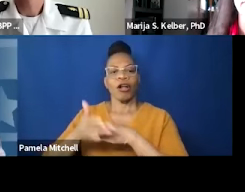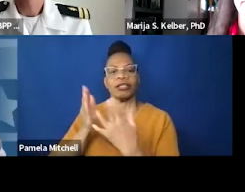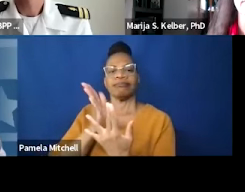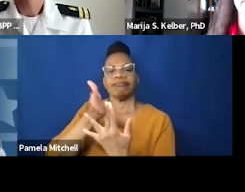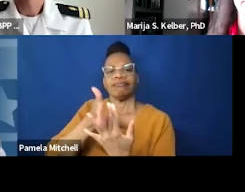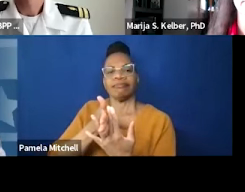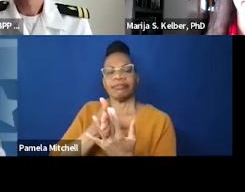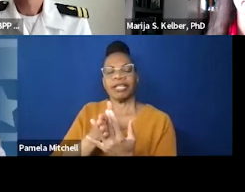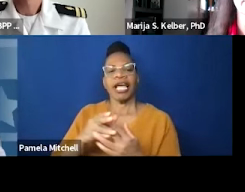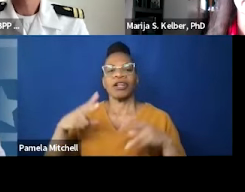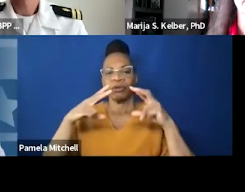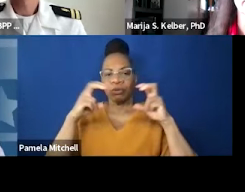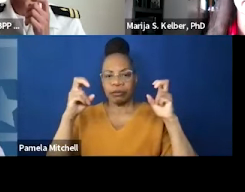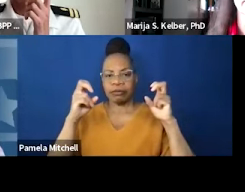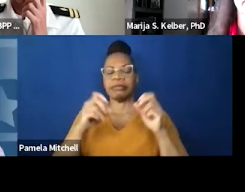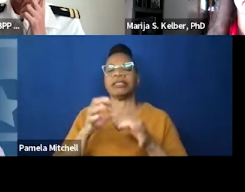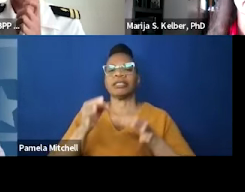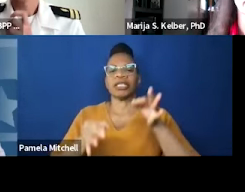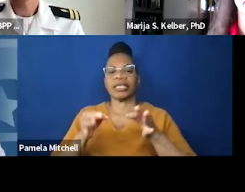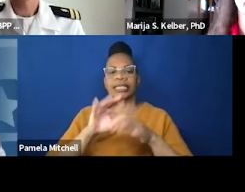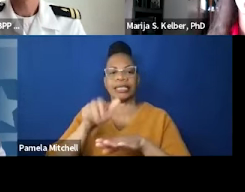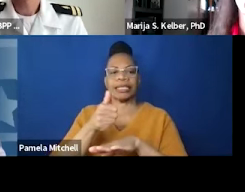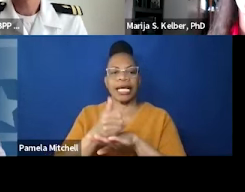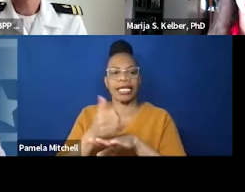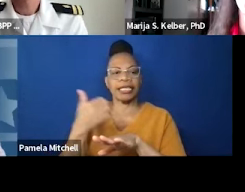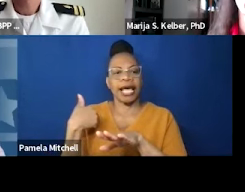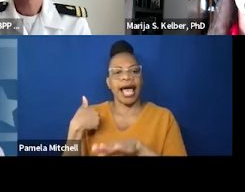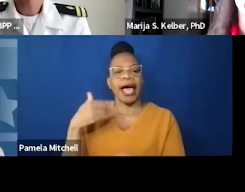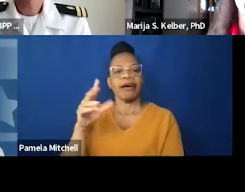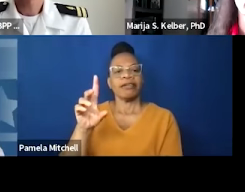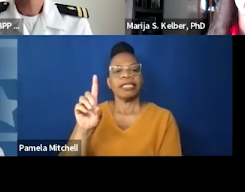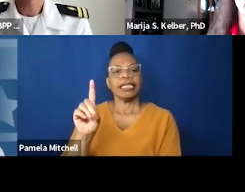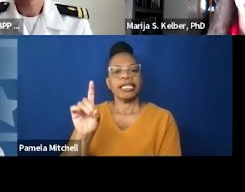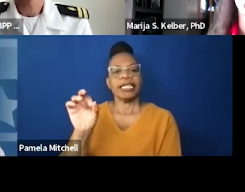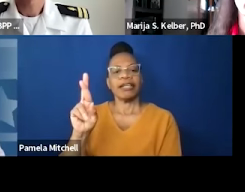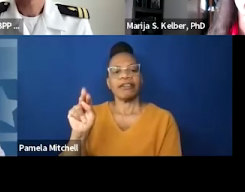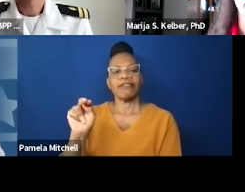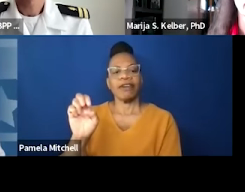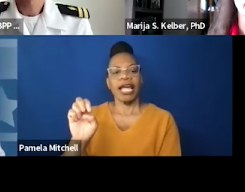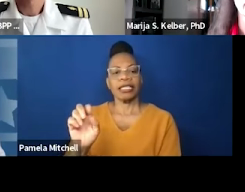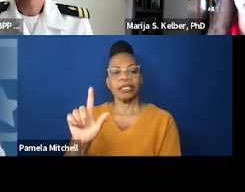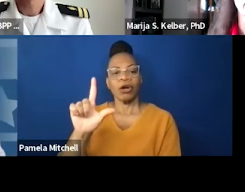Today's presenters are Duane France, Lieutenant Nicholas Grant, and Dr. Marija Kelber,